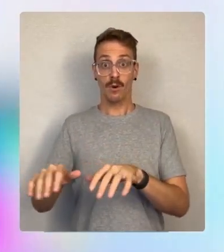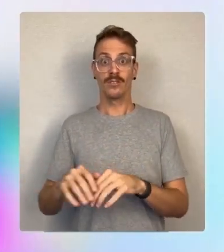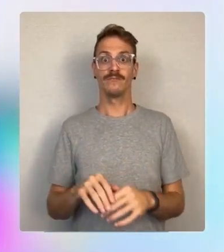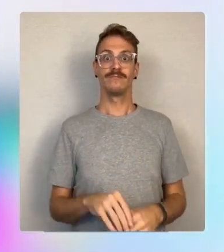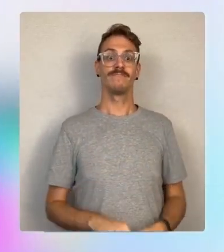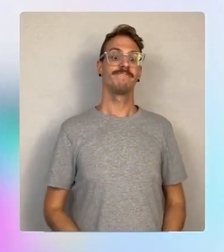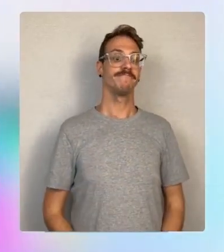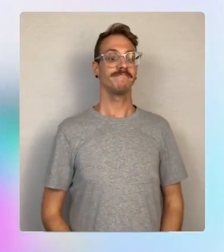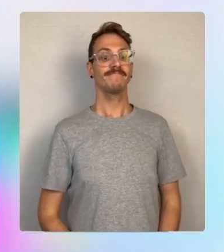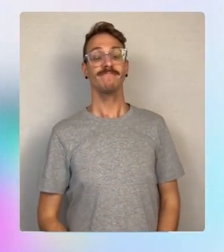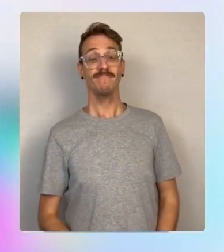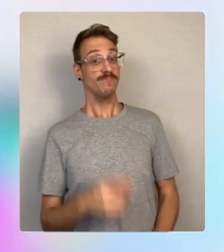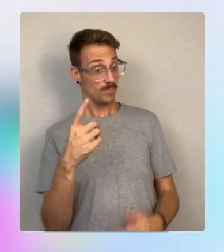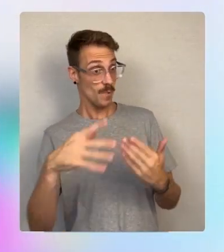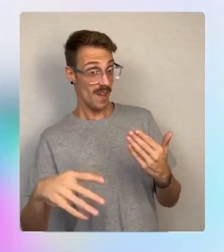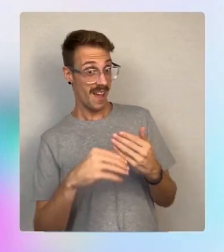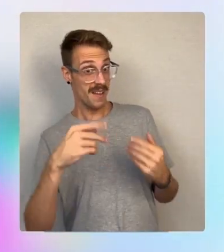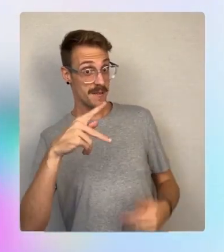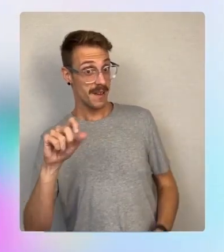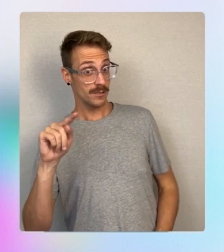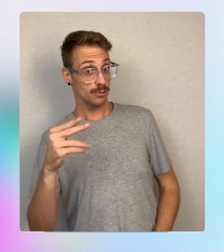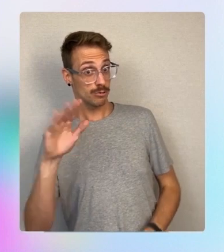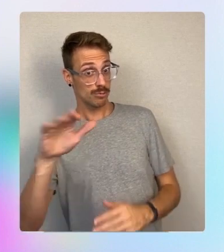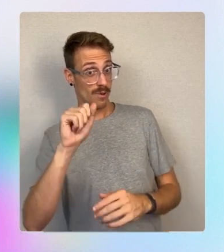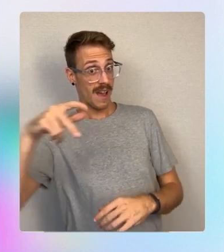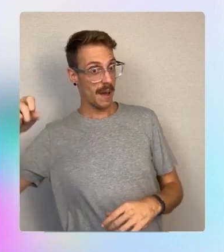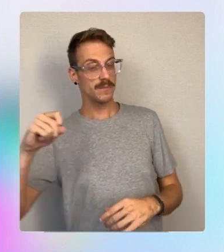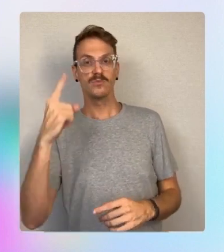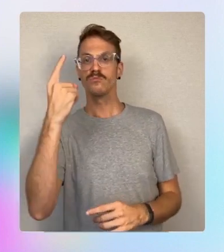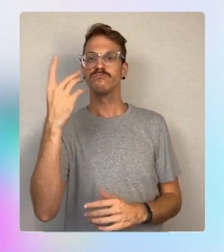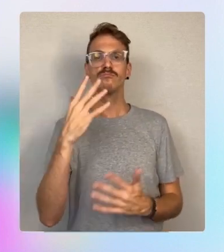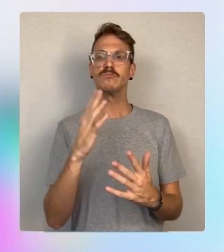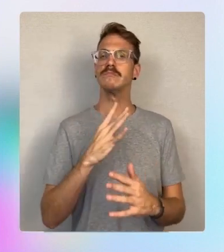Adding passthrough to your apps is one of the easiest ways